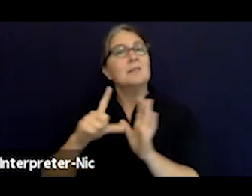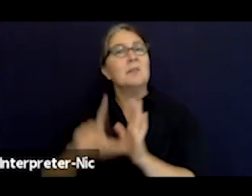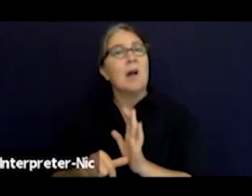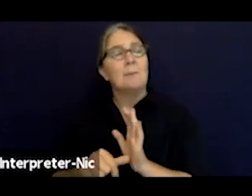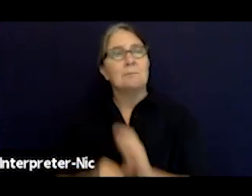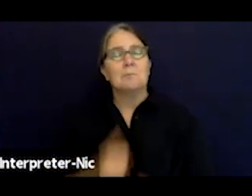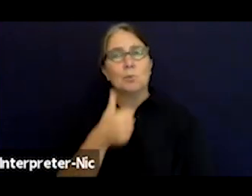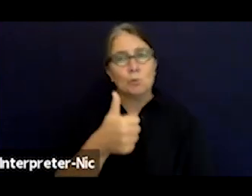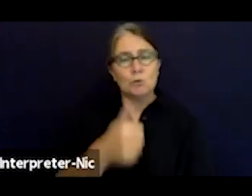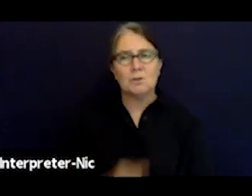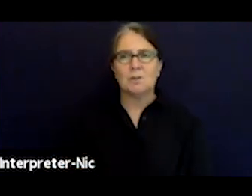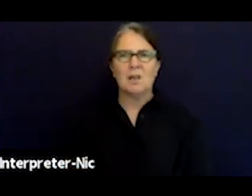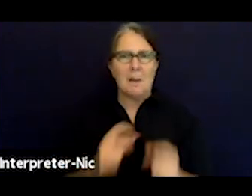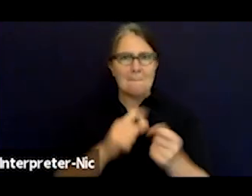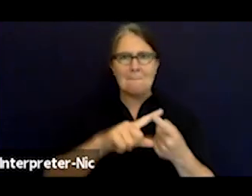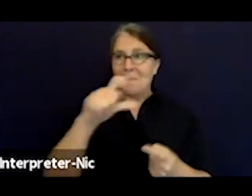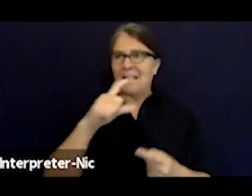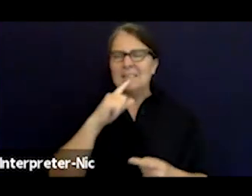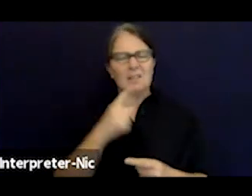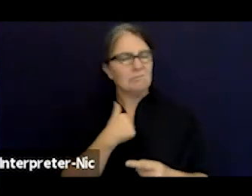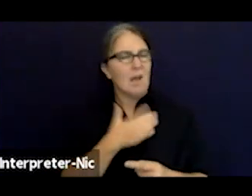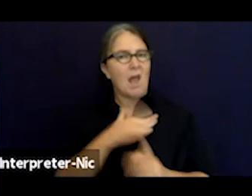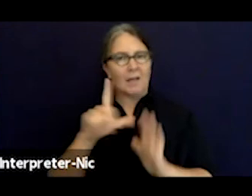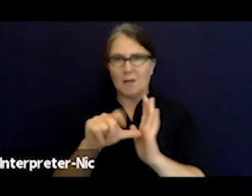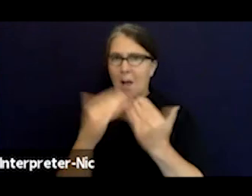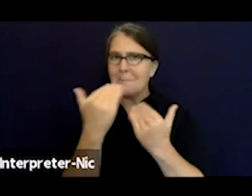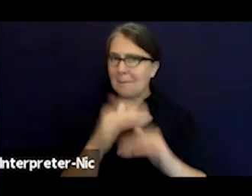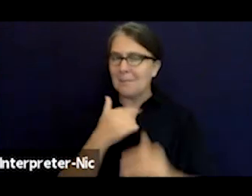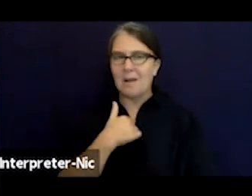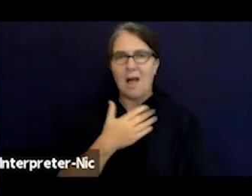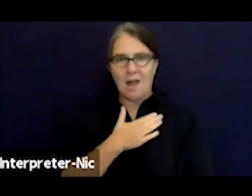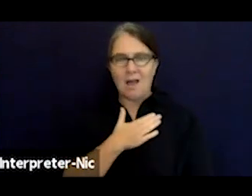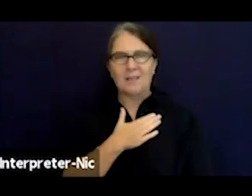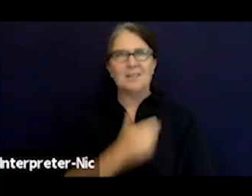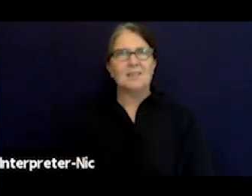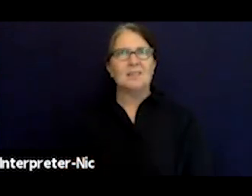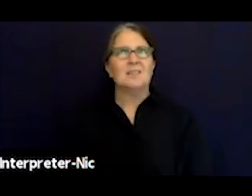Meredith says, “More choice for students on how they can interact with information 24 hours a day.